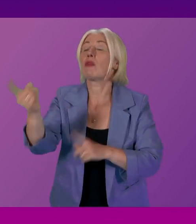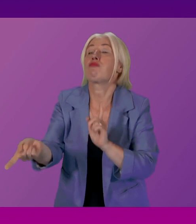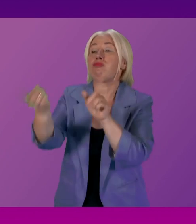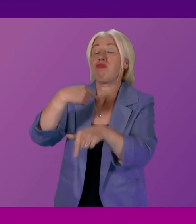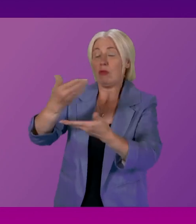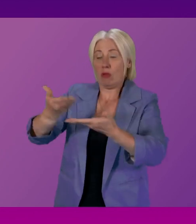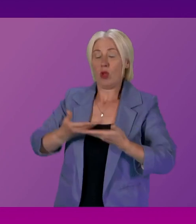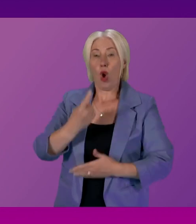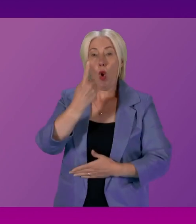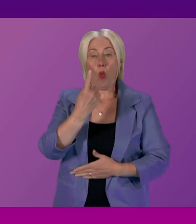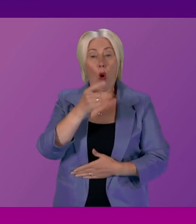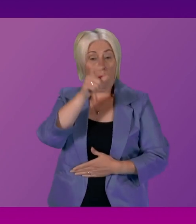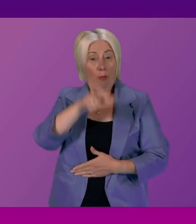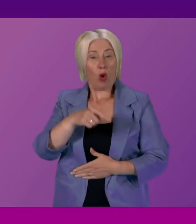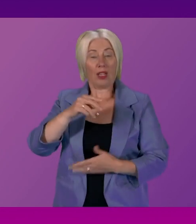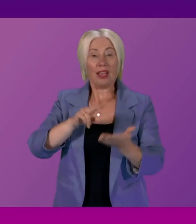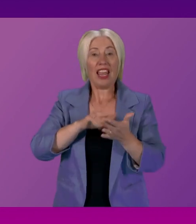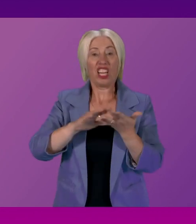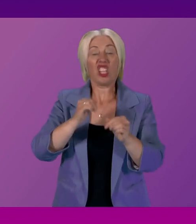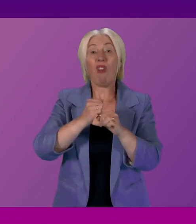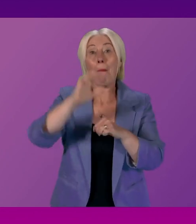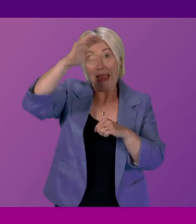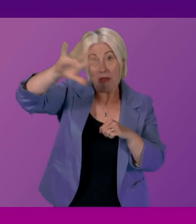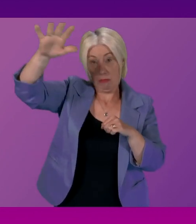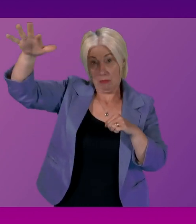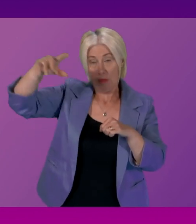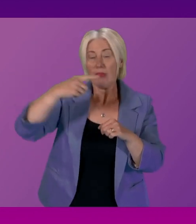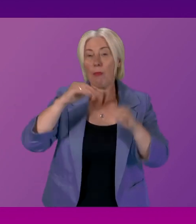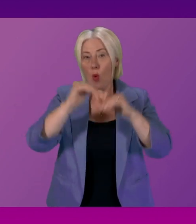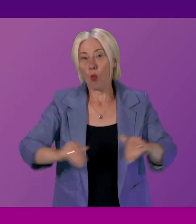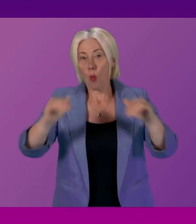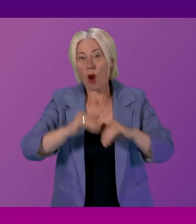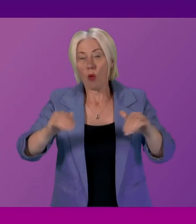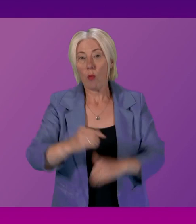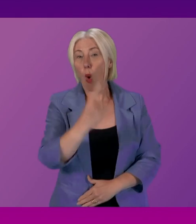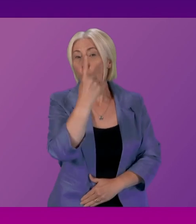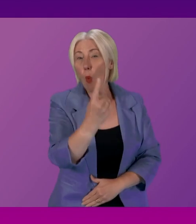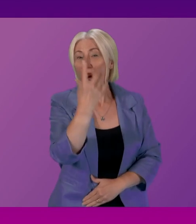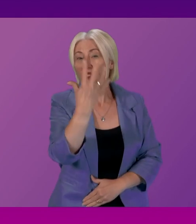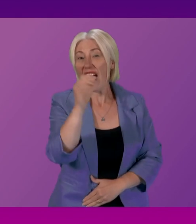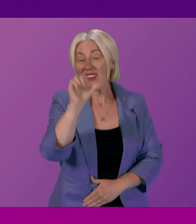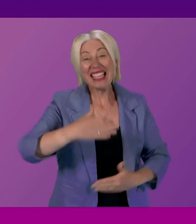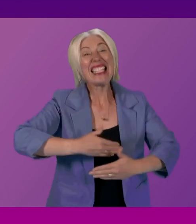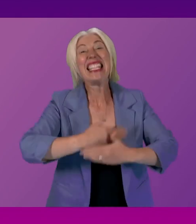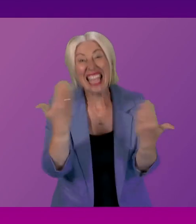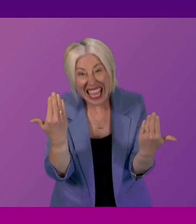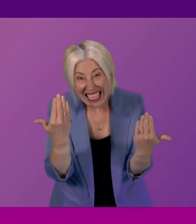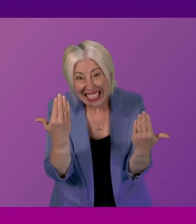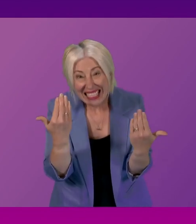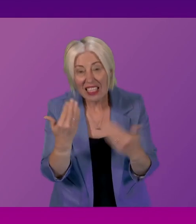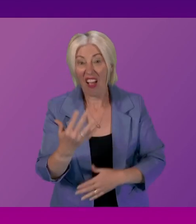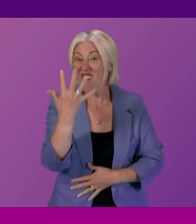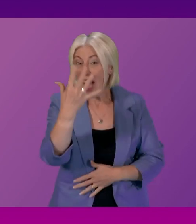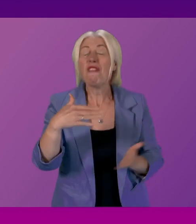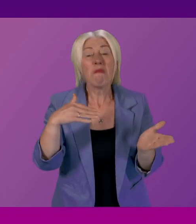one patient in NHS Grampian has waited 156 days, which is more than five months, to start